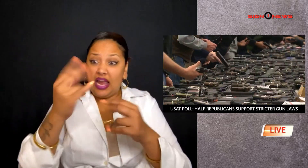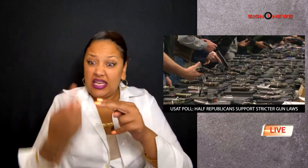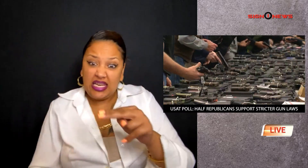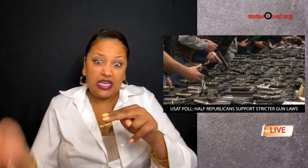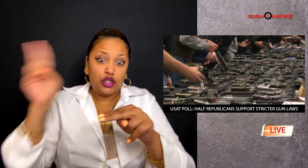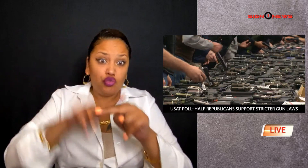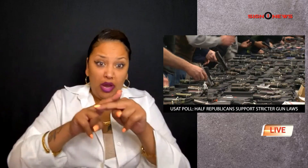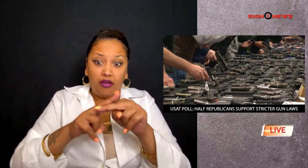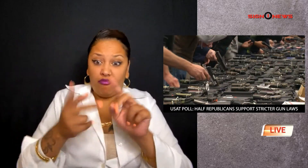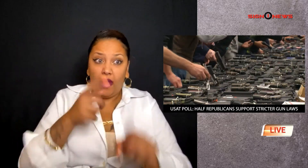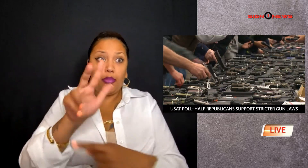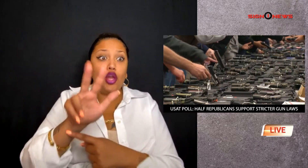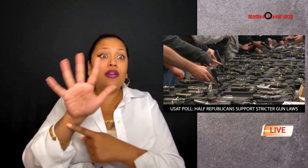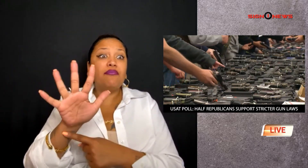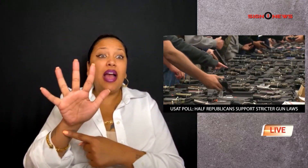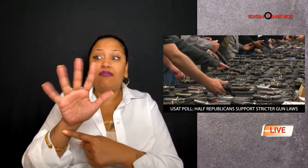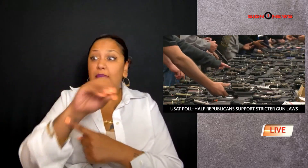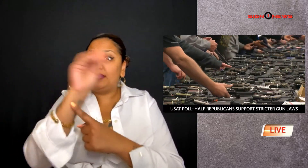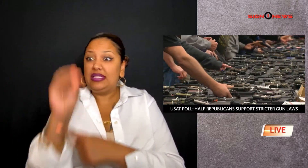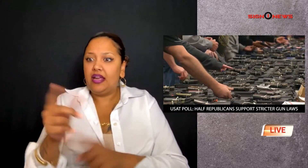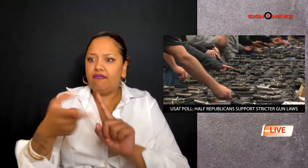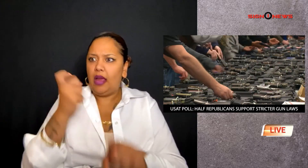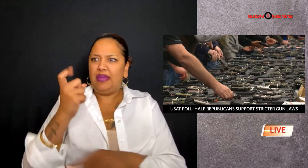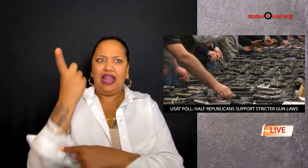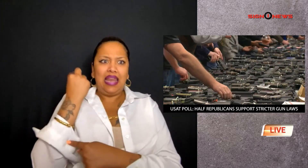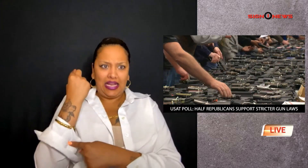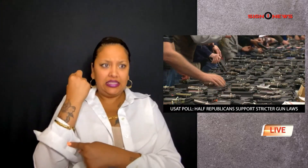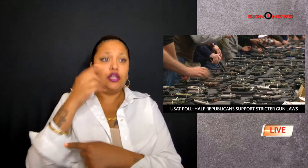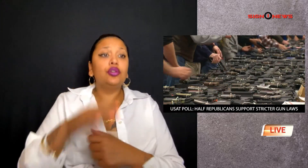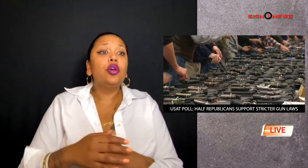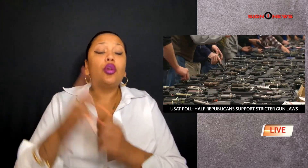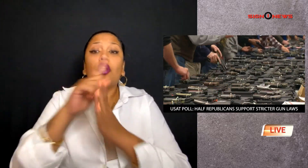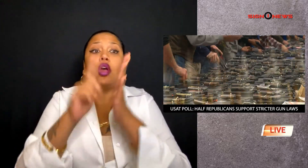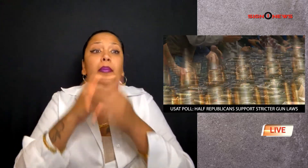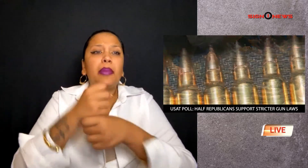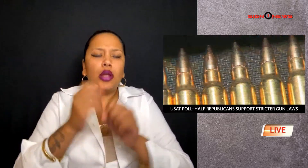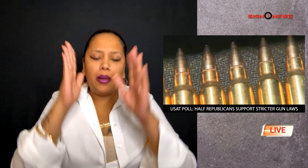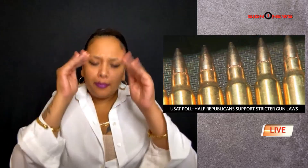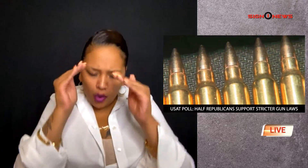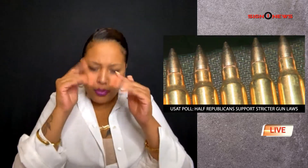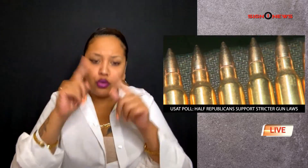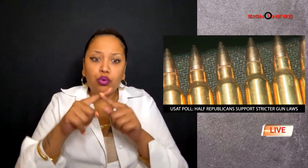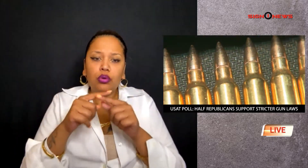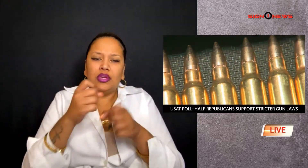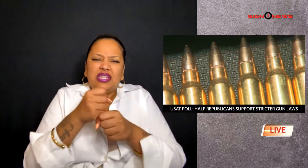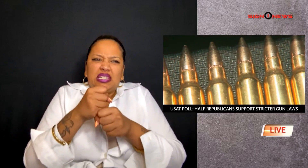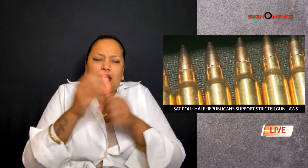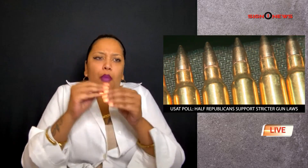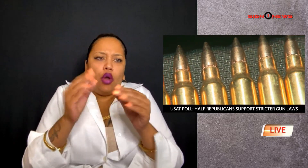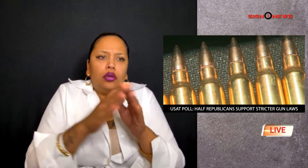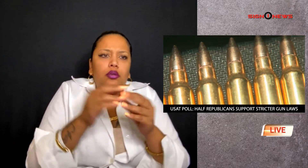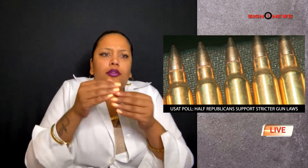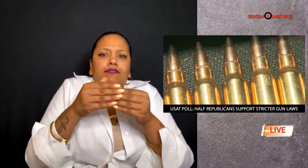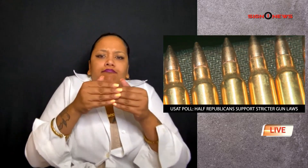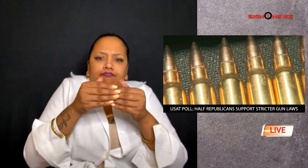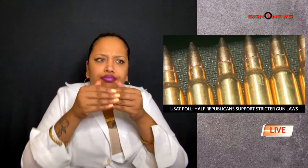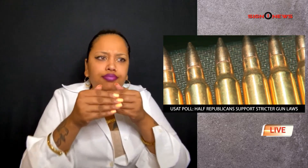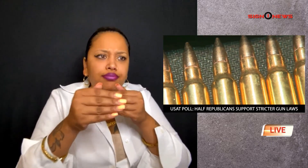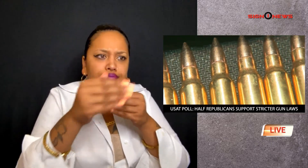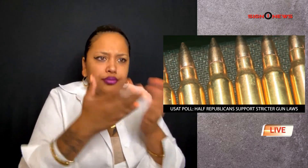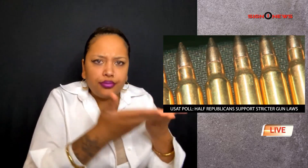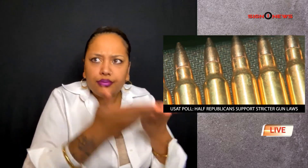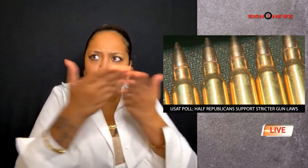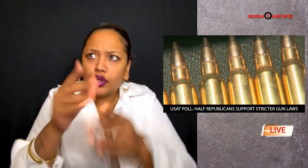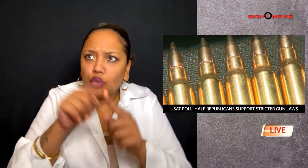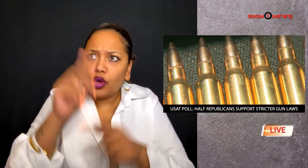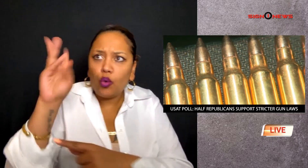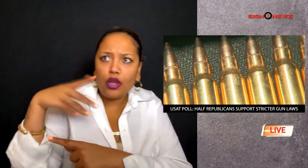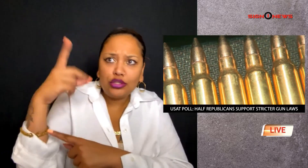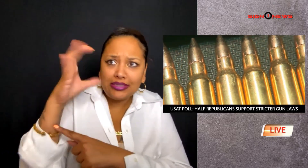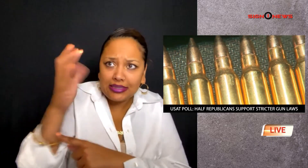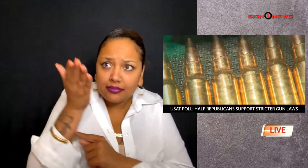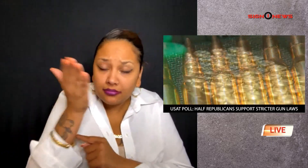that's an increase from 35% last year lawmakers are hoping the trend extends to Washington DC